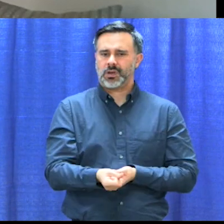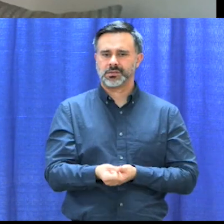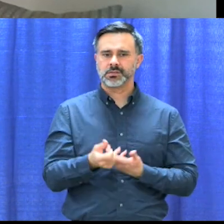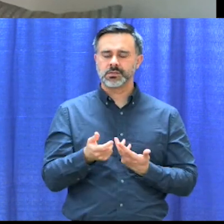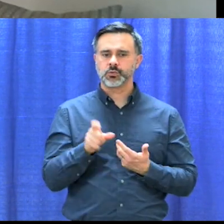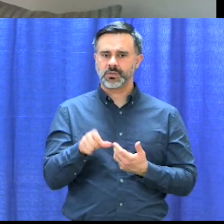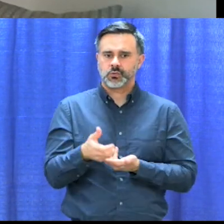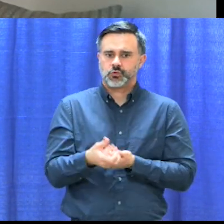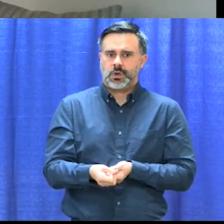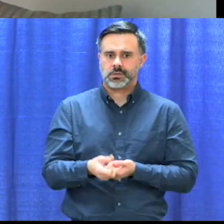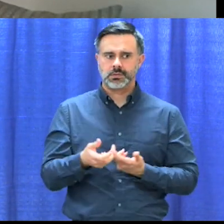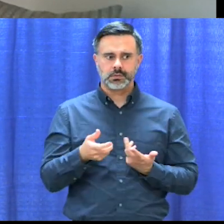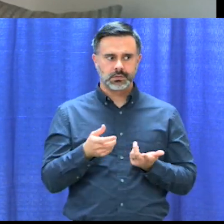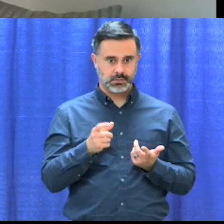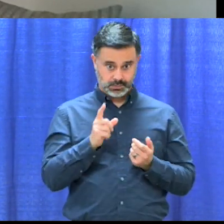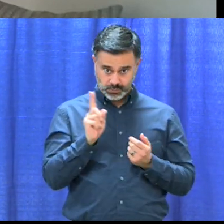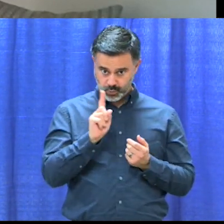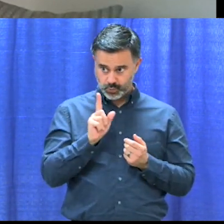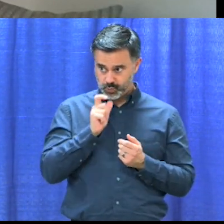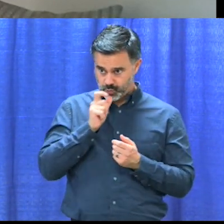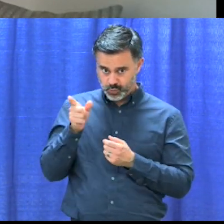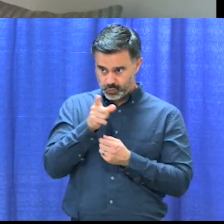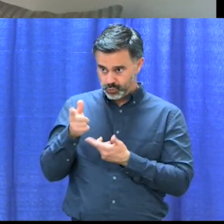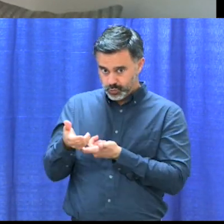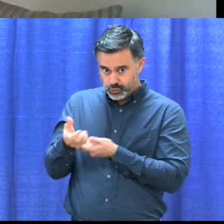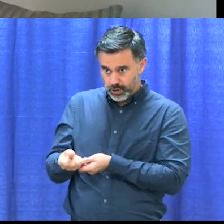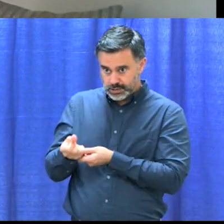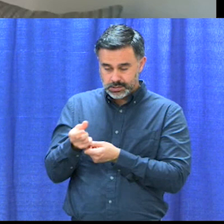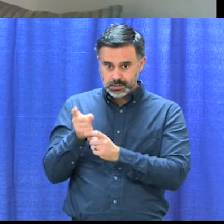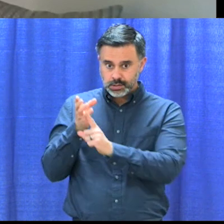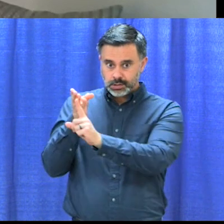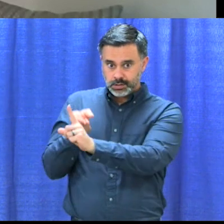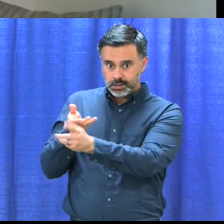So whoever the trusted source is in any given community that might be an elected, that might